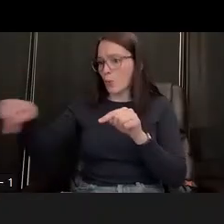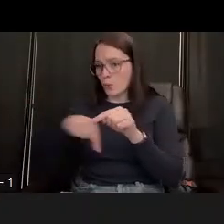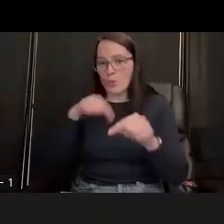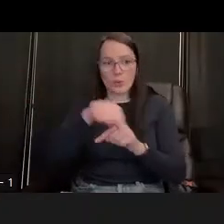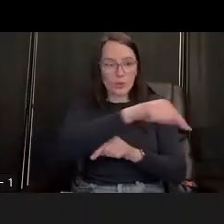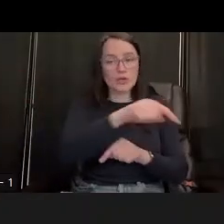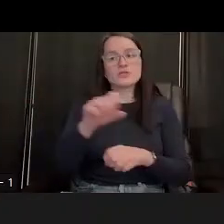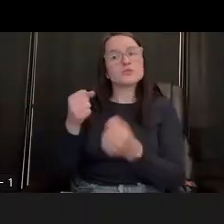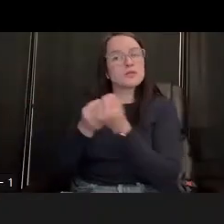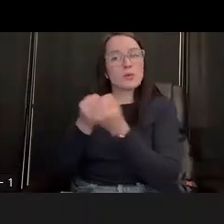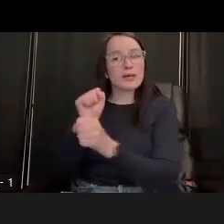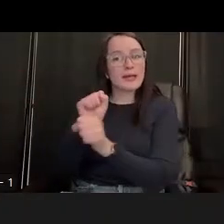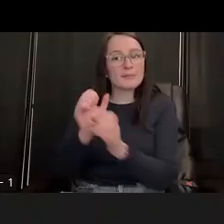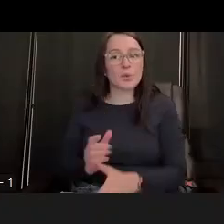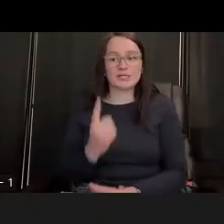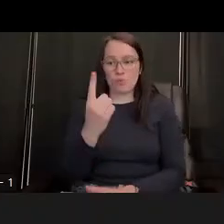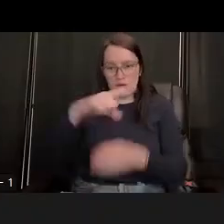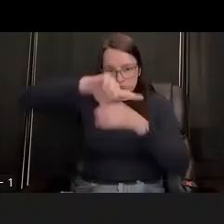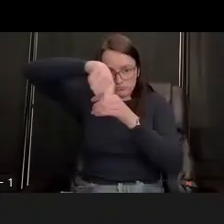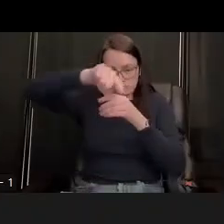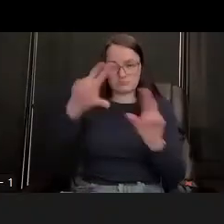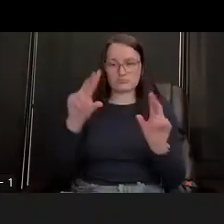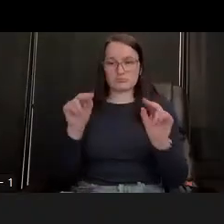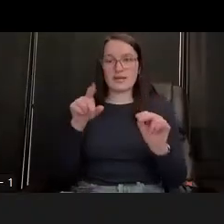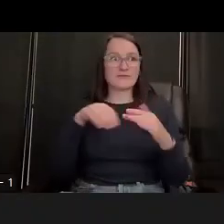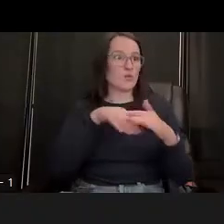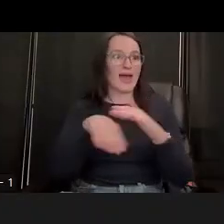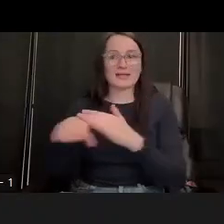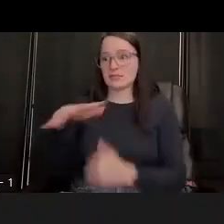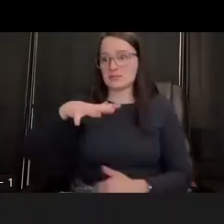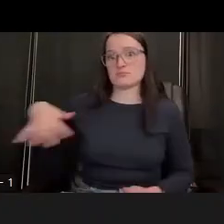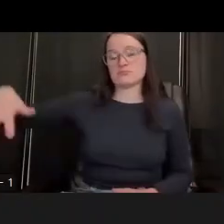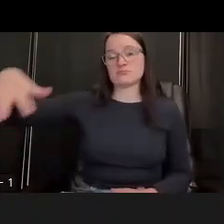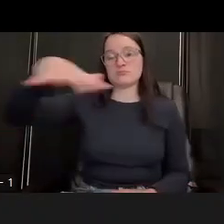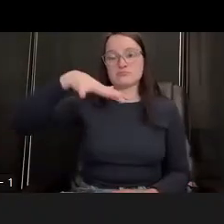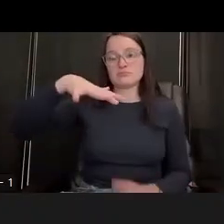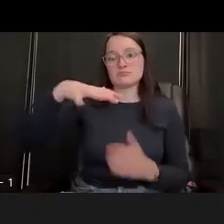don't just work in one place. They need access to the whole workplace because that's where culture,